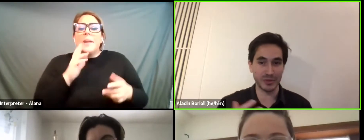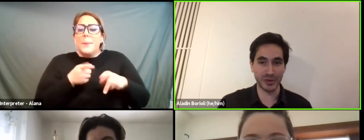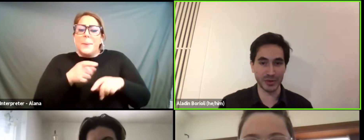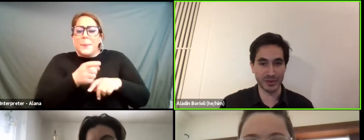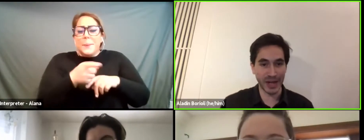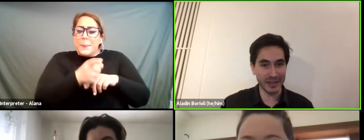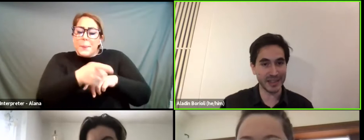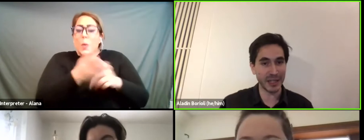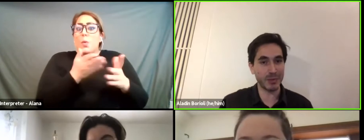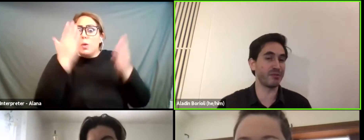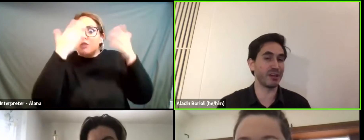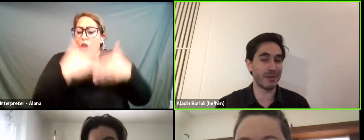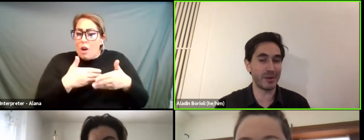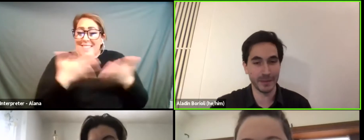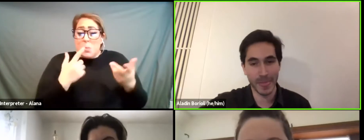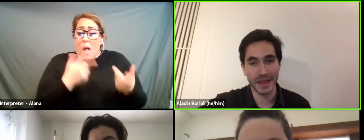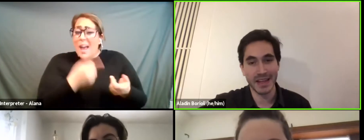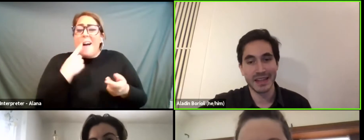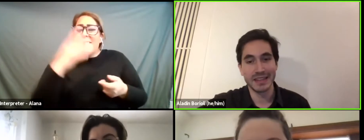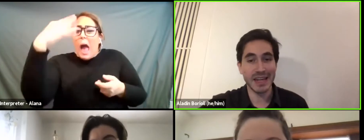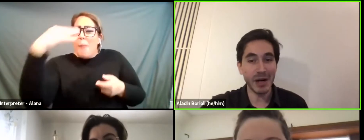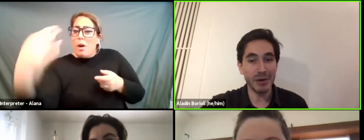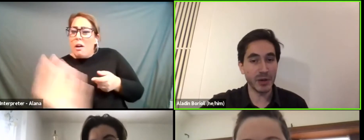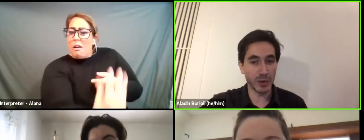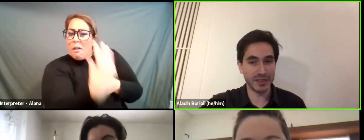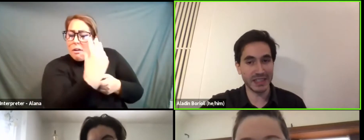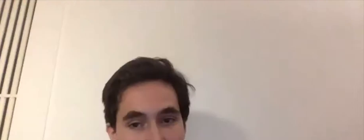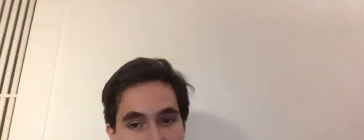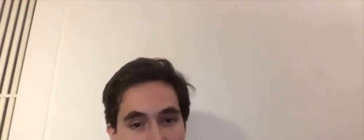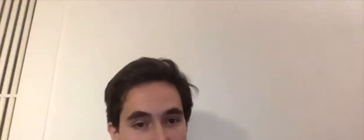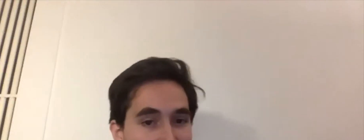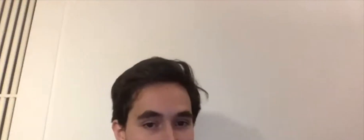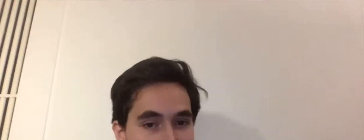front of the hive and equipped with a camera. The camera records the entrance of the hive and,